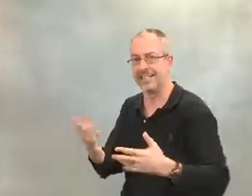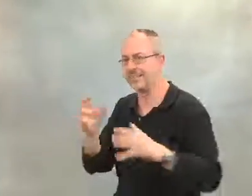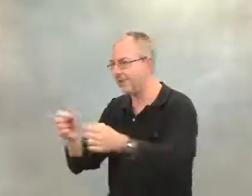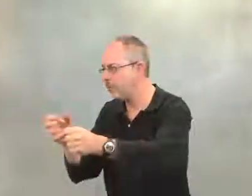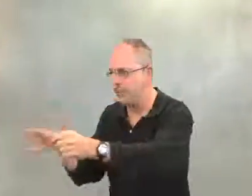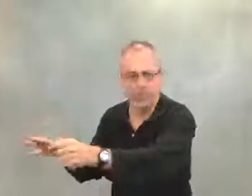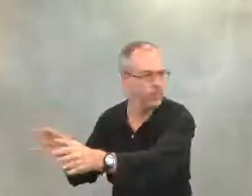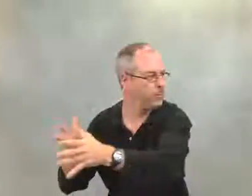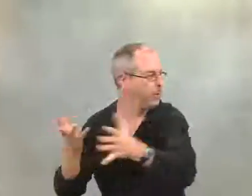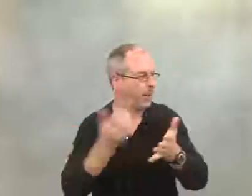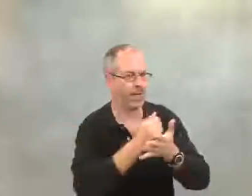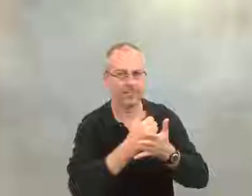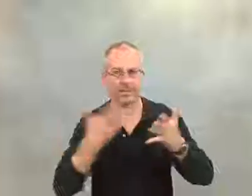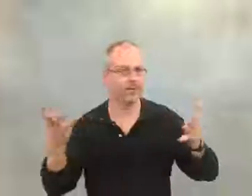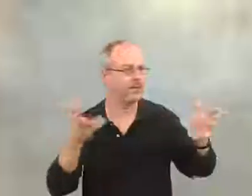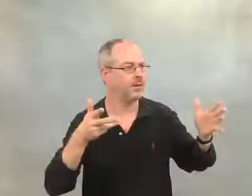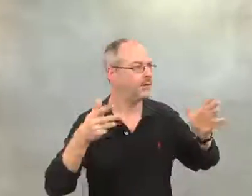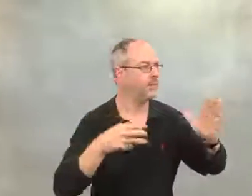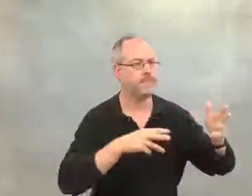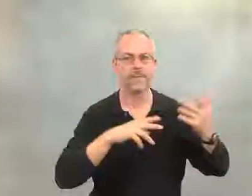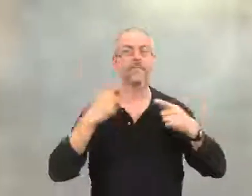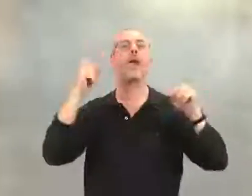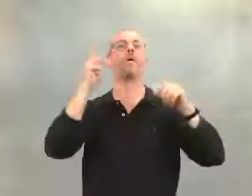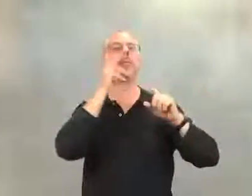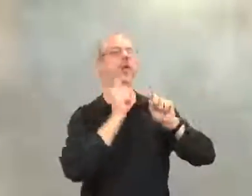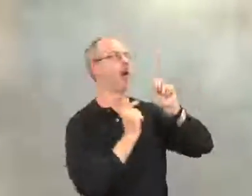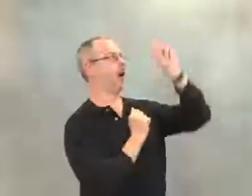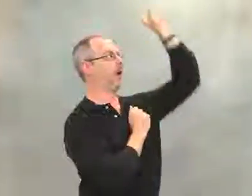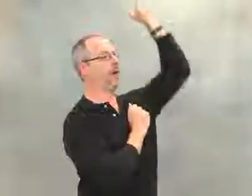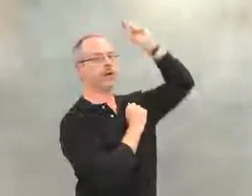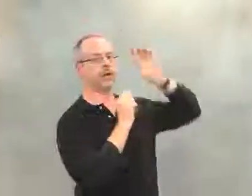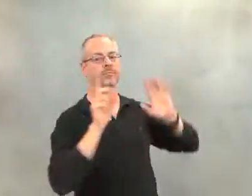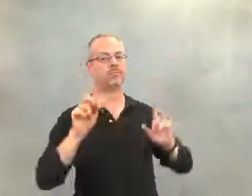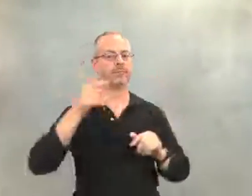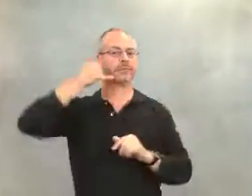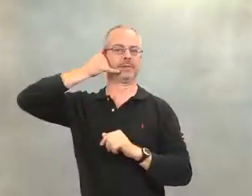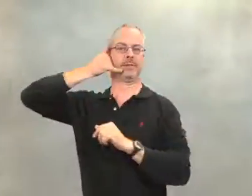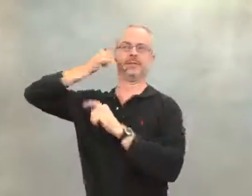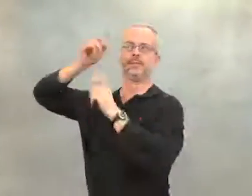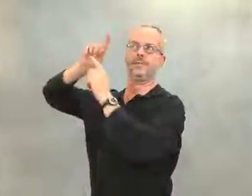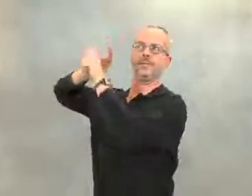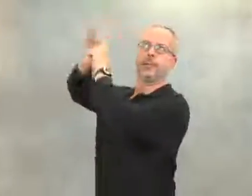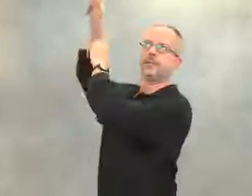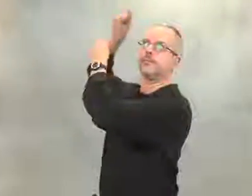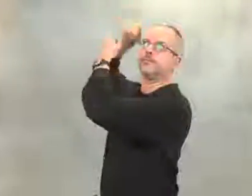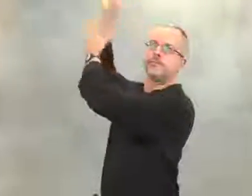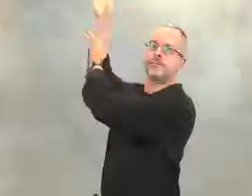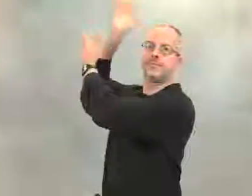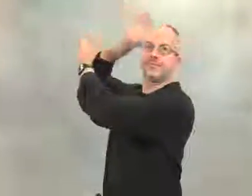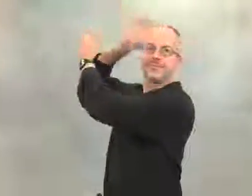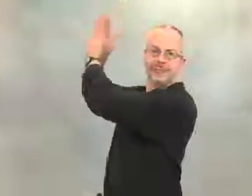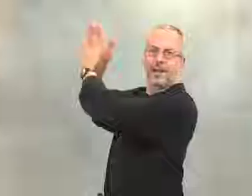He looked around for help.